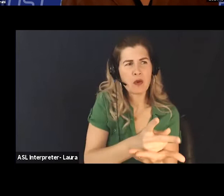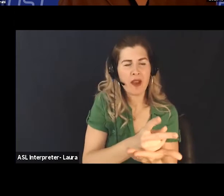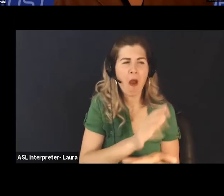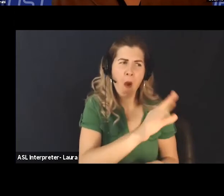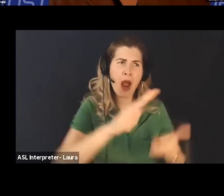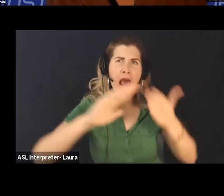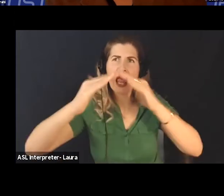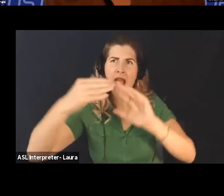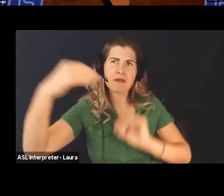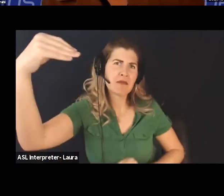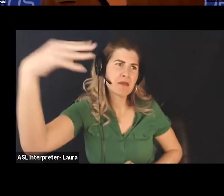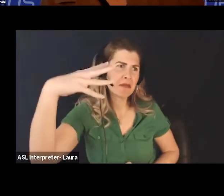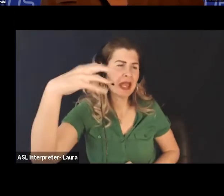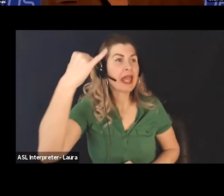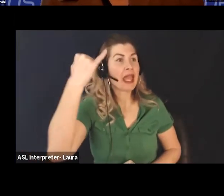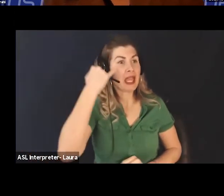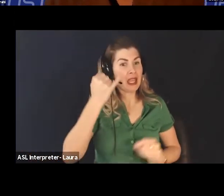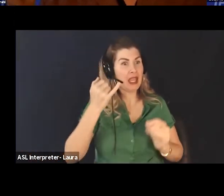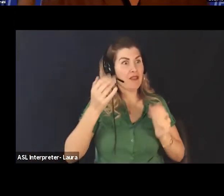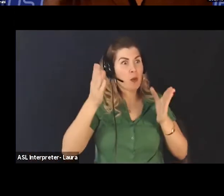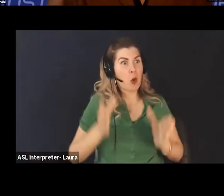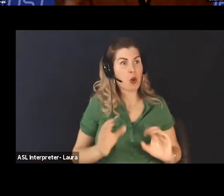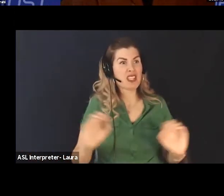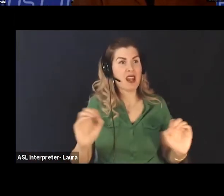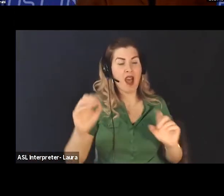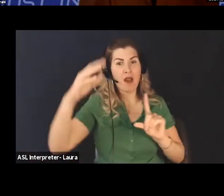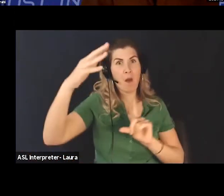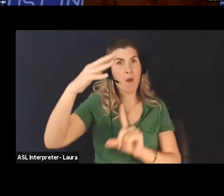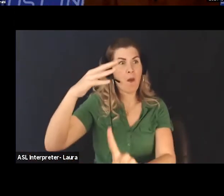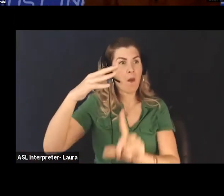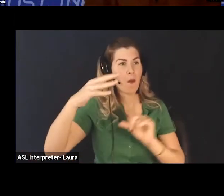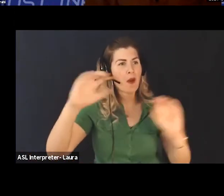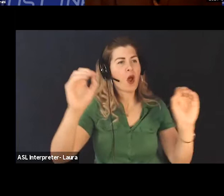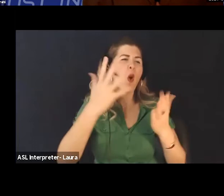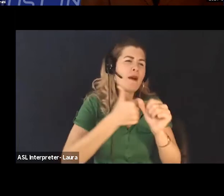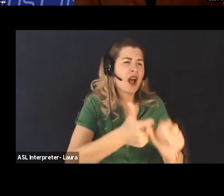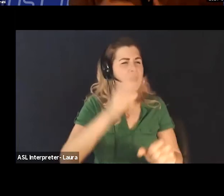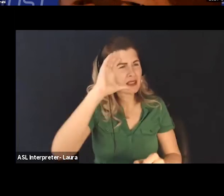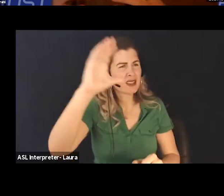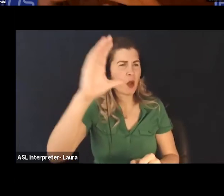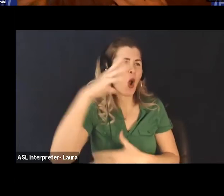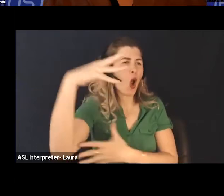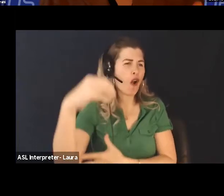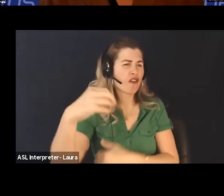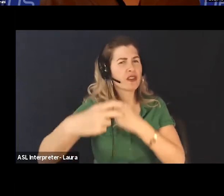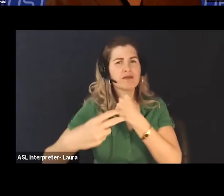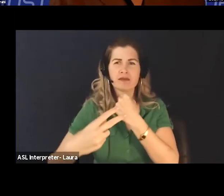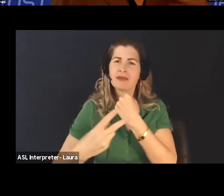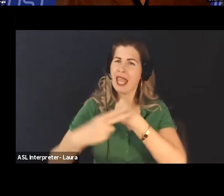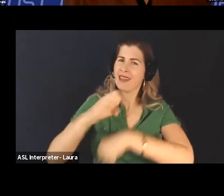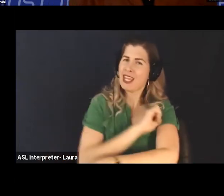the lights on and off at the right times based on what the sun is doing. The champions of street lights did not tell